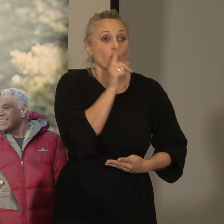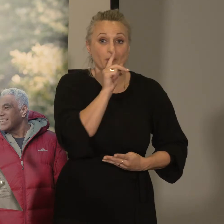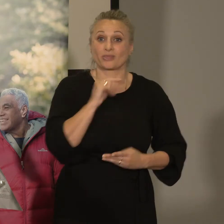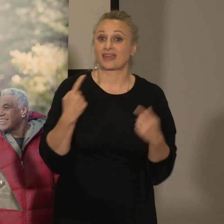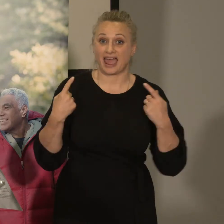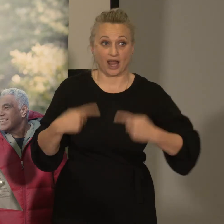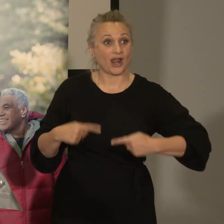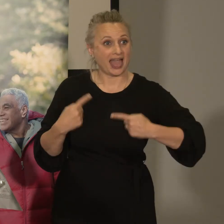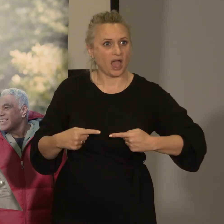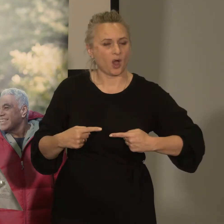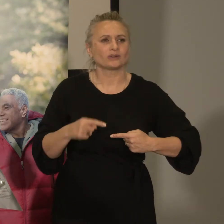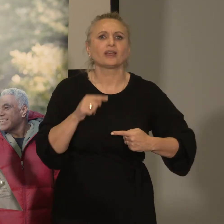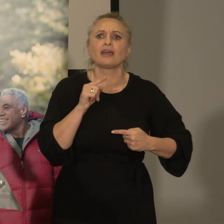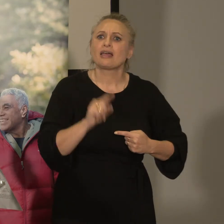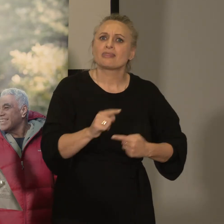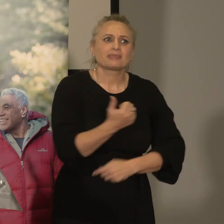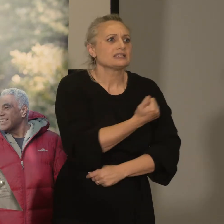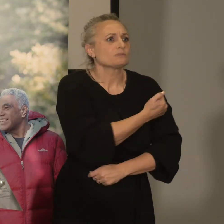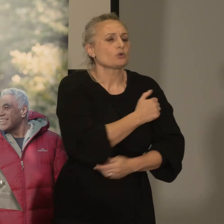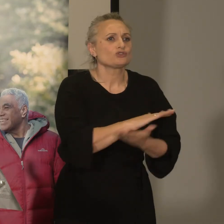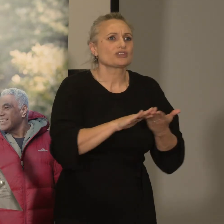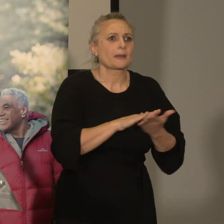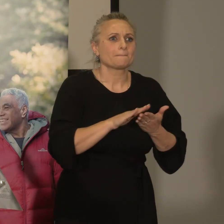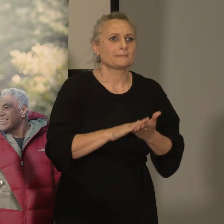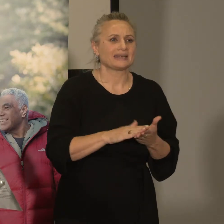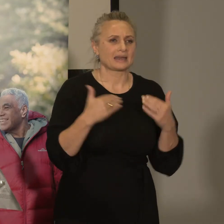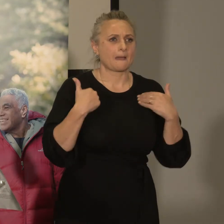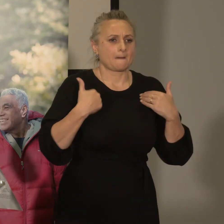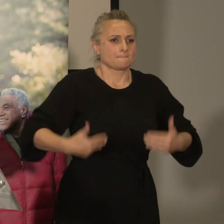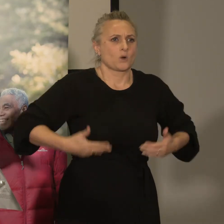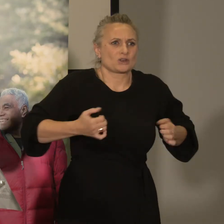these boosters certainly lift the antibody levels which